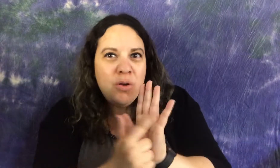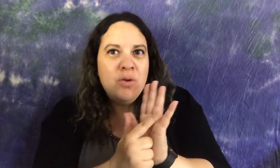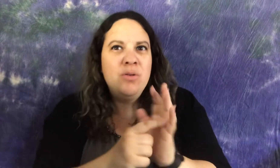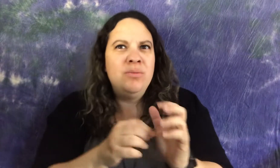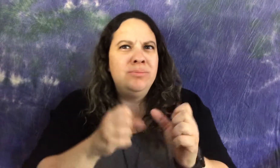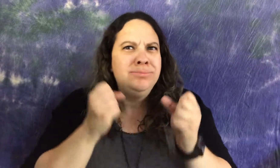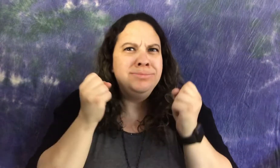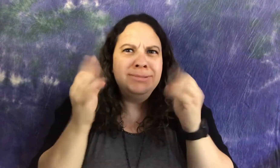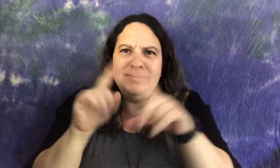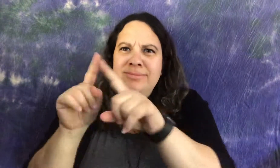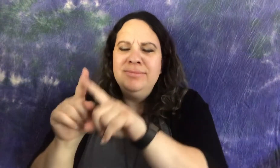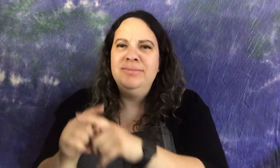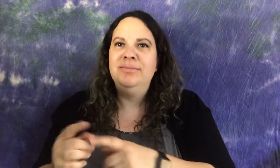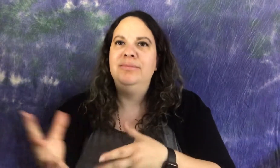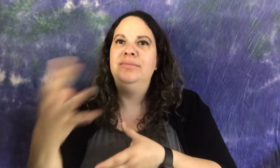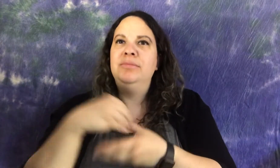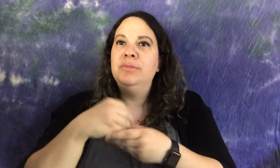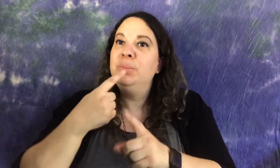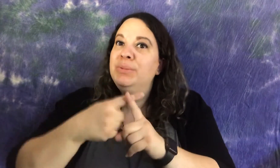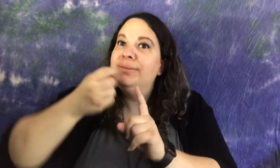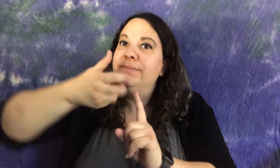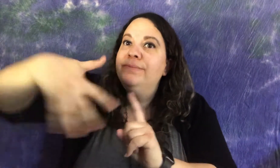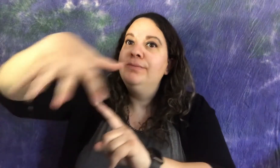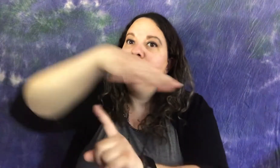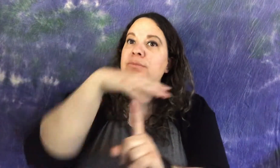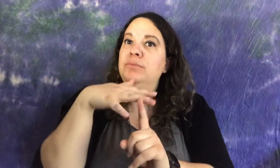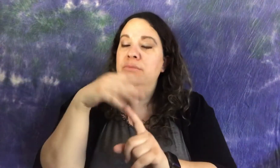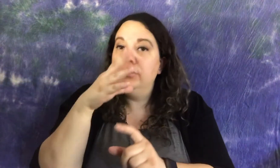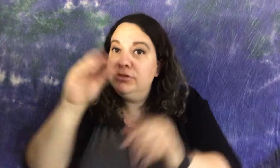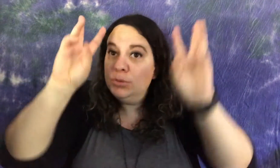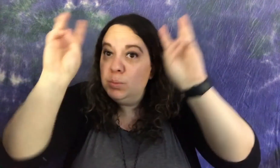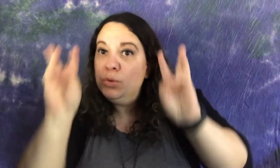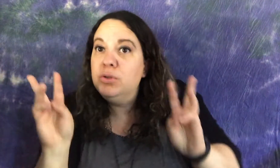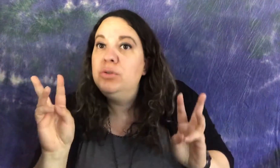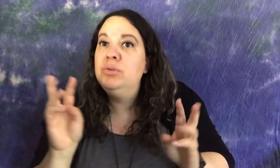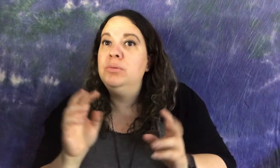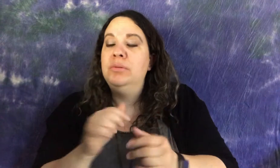as well as many other things, including the environment and weather.